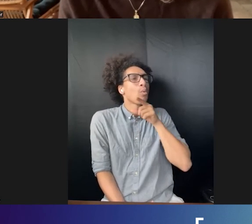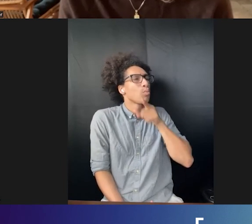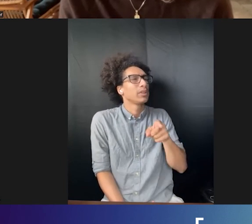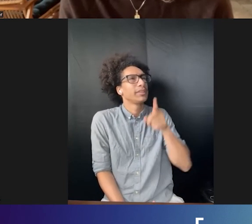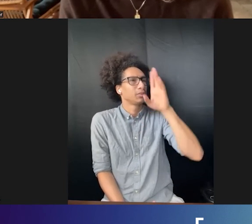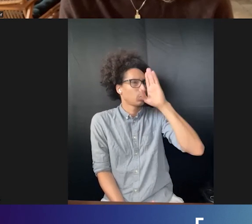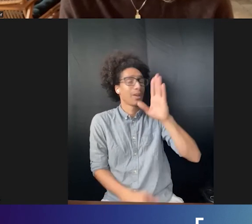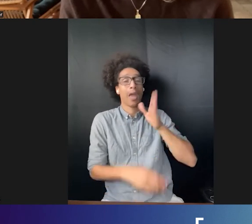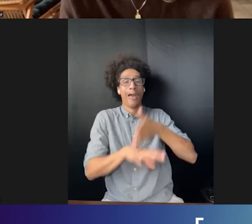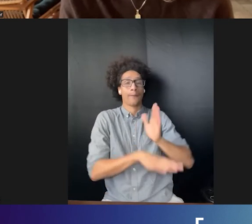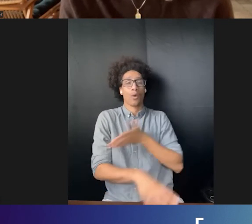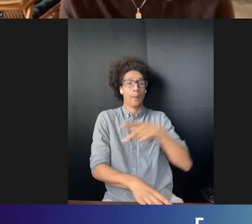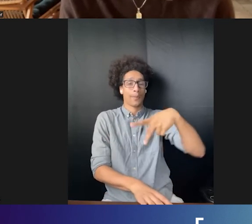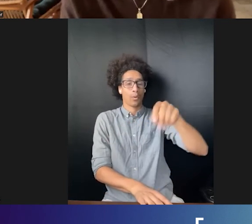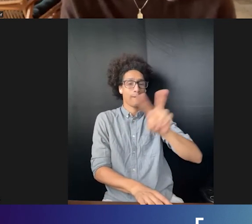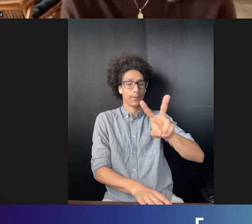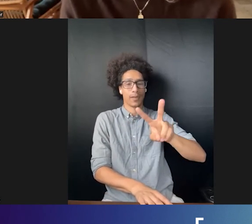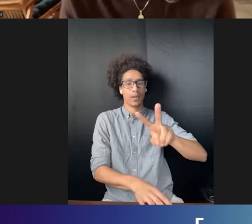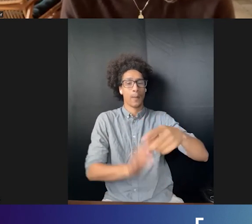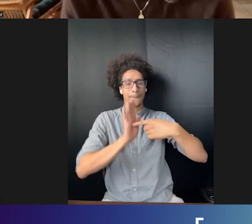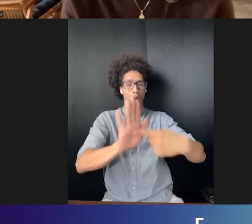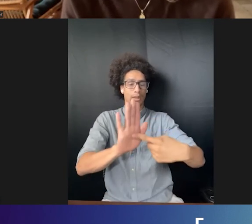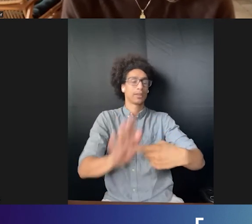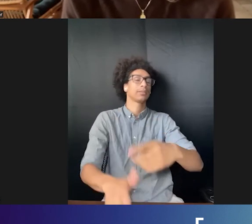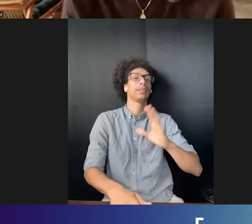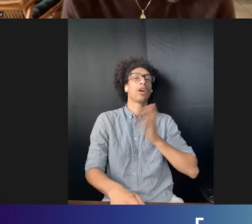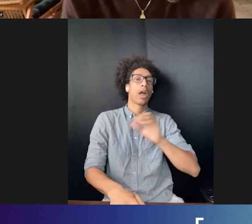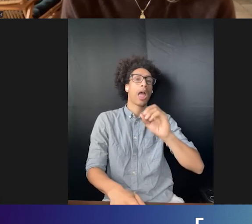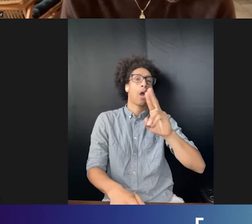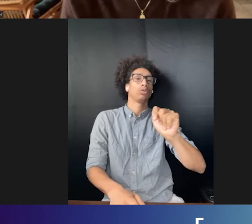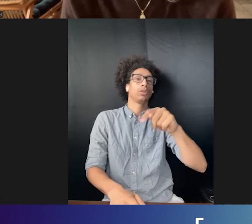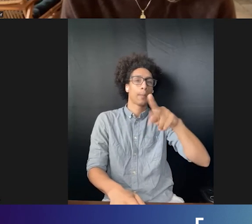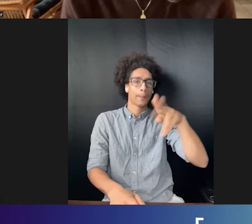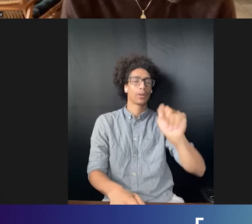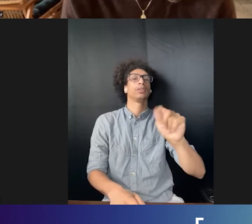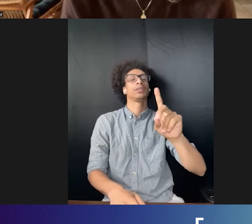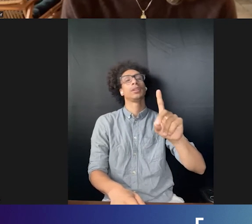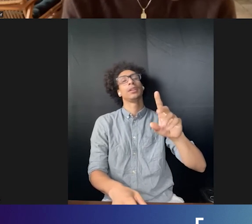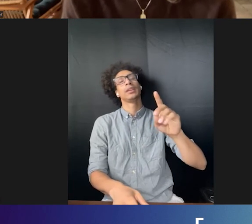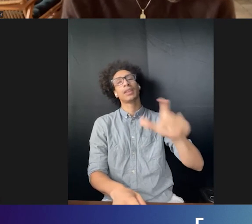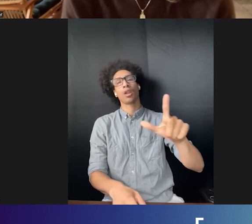broadcast and the output deal with Netflix expired for high tech low life